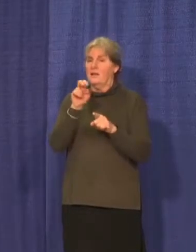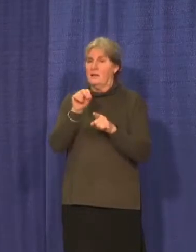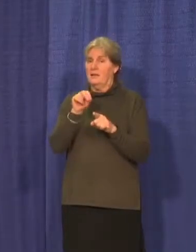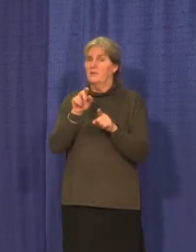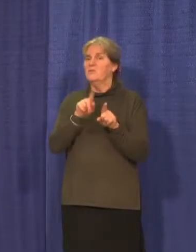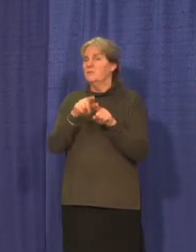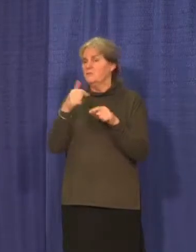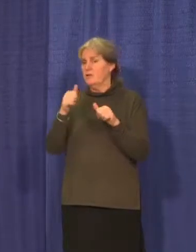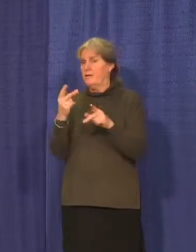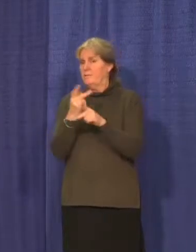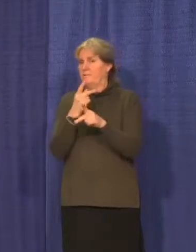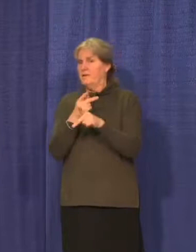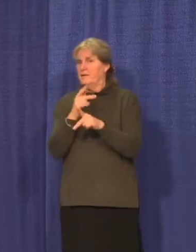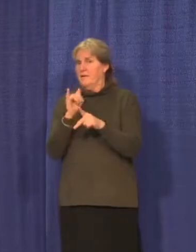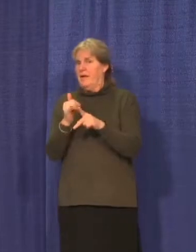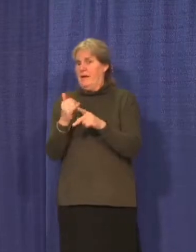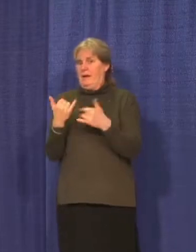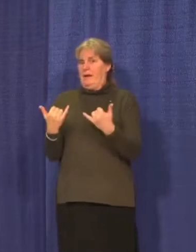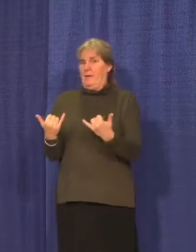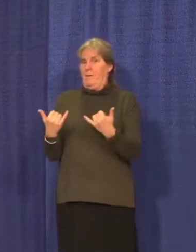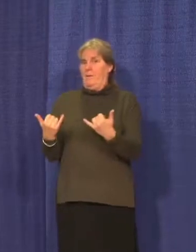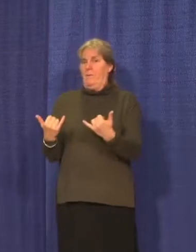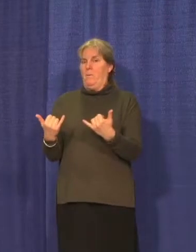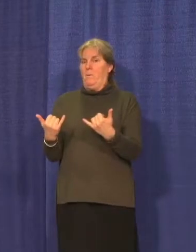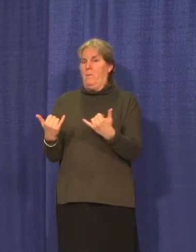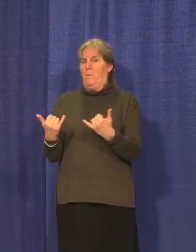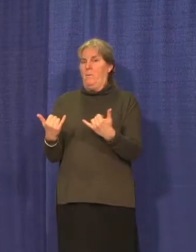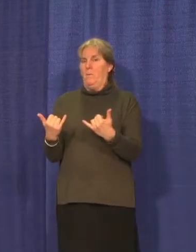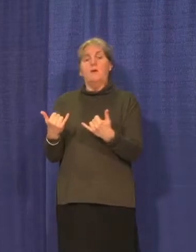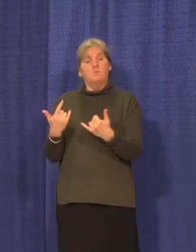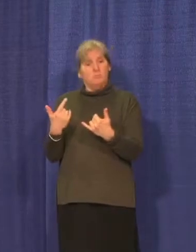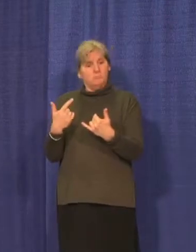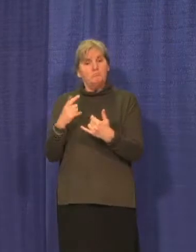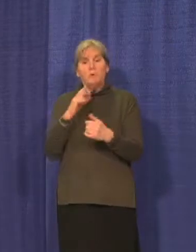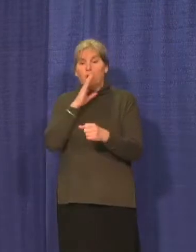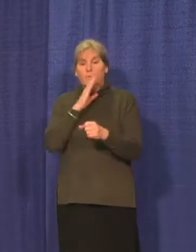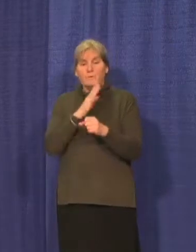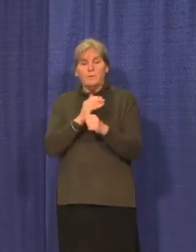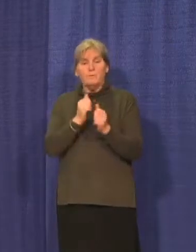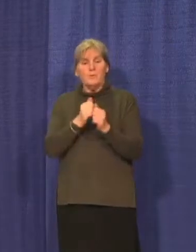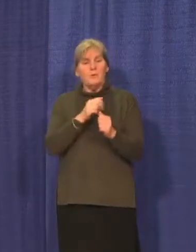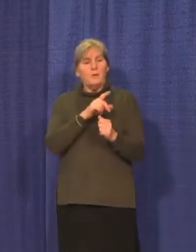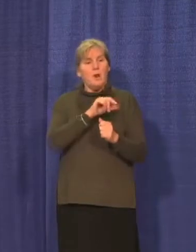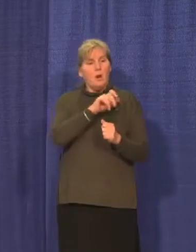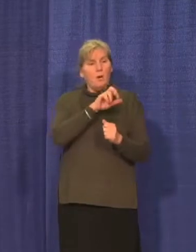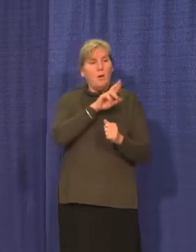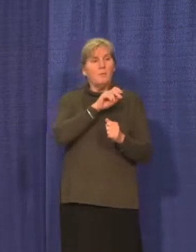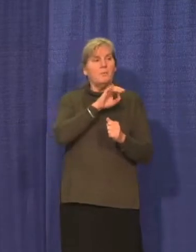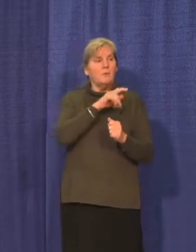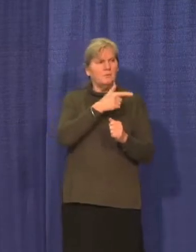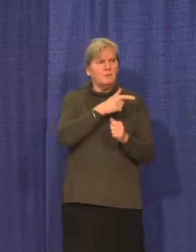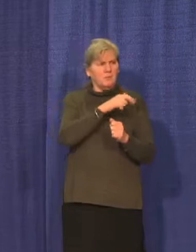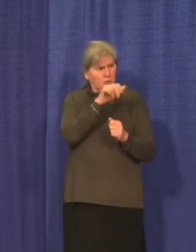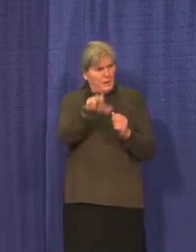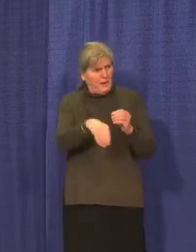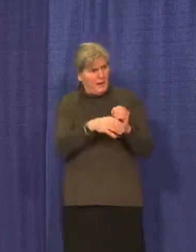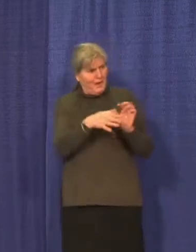also at. That is being dealt with as we speak and we made good on that commitment. Unless you have anything else to